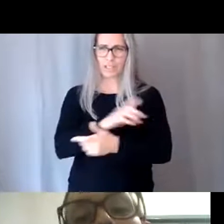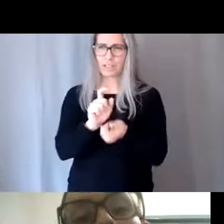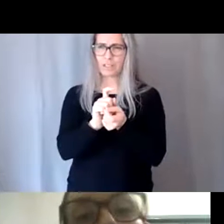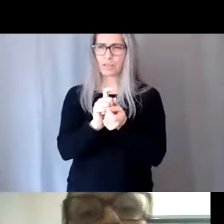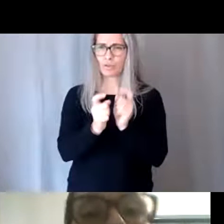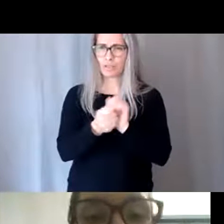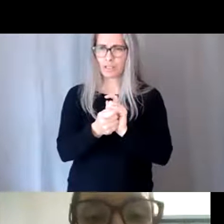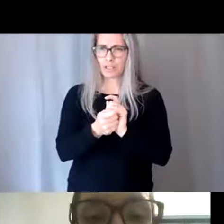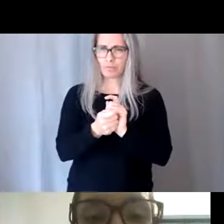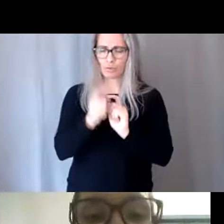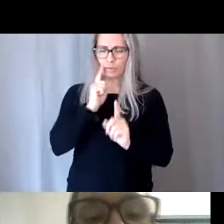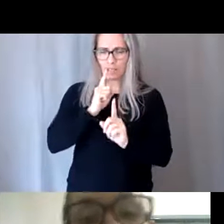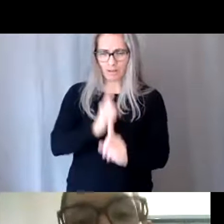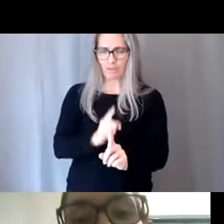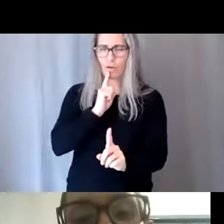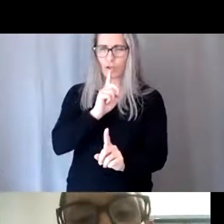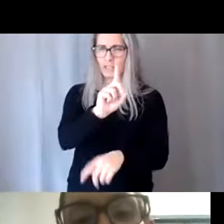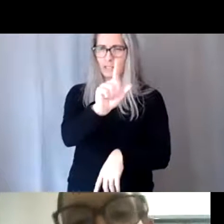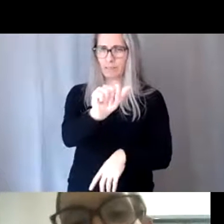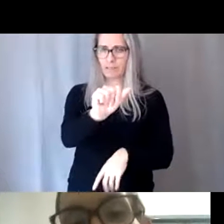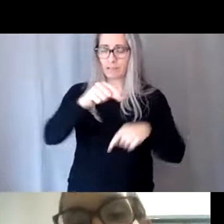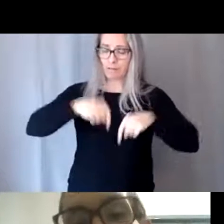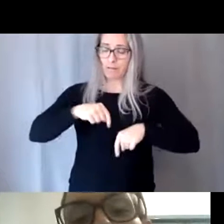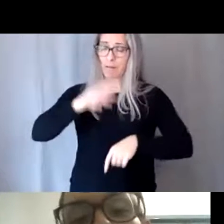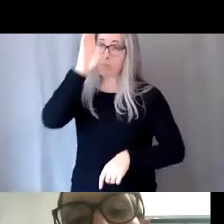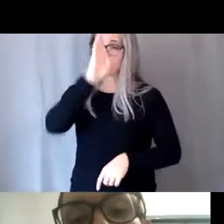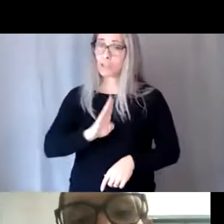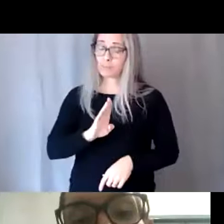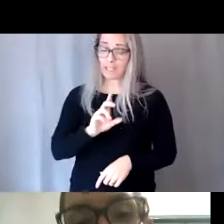disability here in Brazil the term disability has